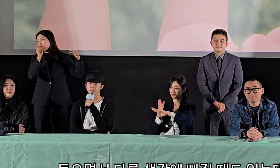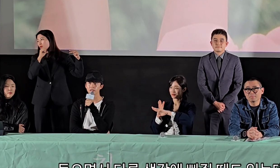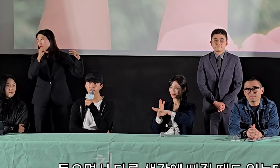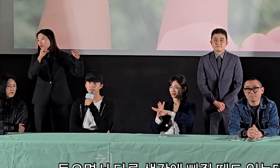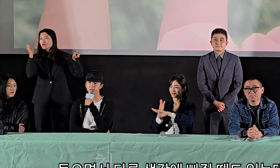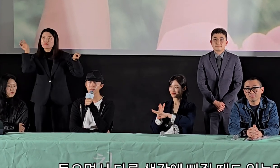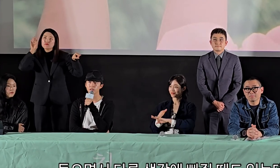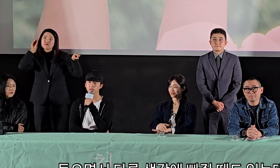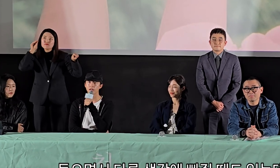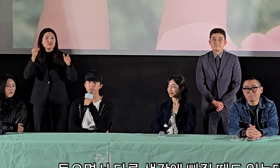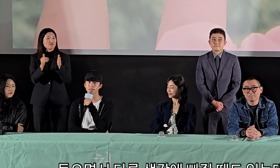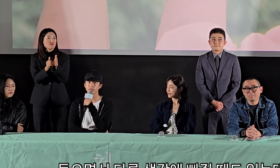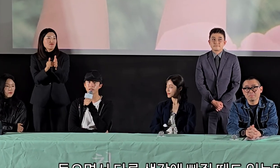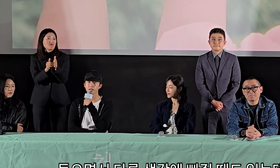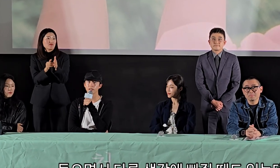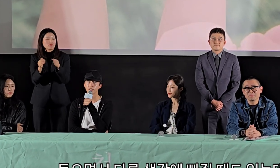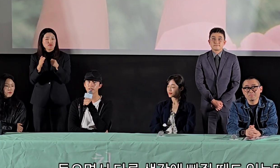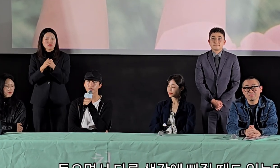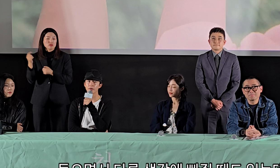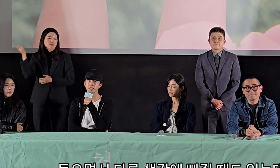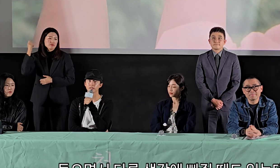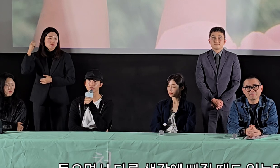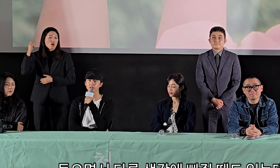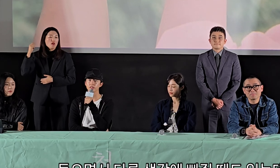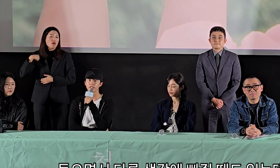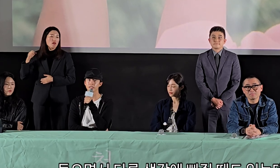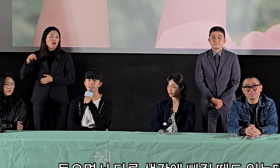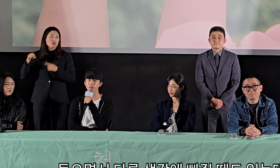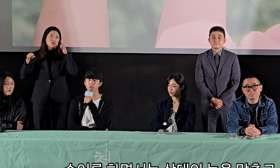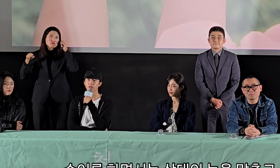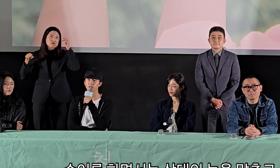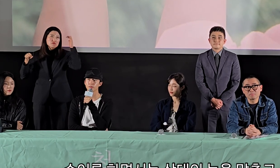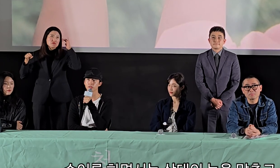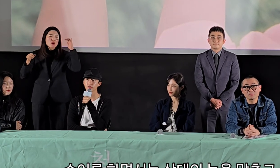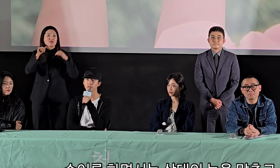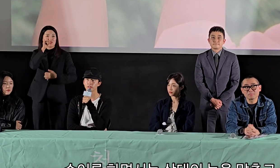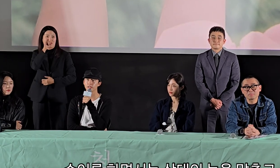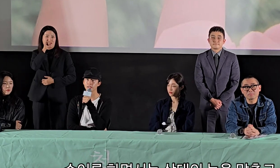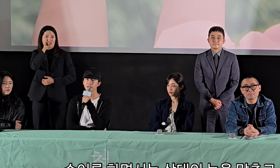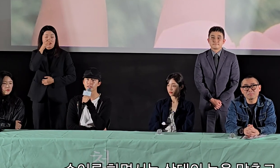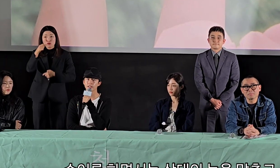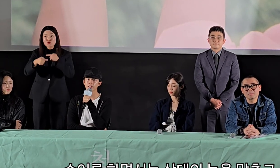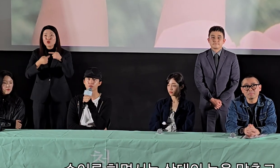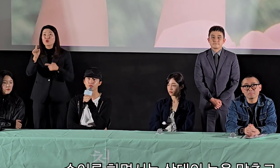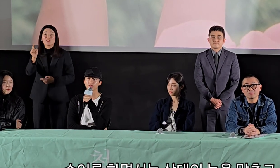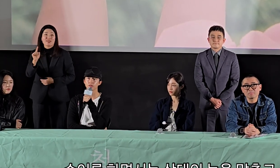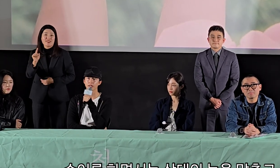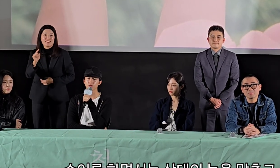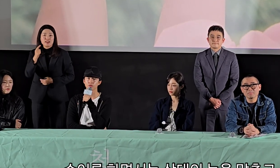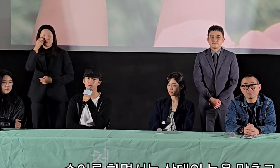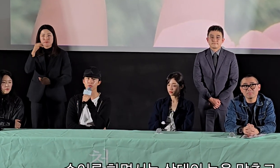I can get distracted and still follow along. But when using sign language, I had to look directly into the other person's eyes